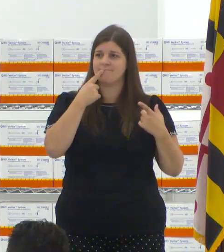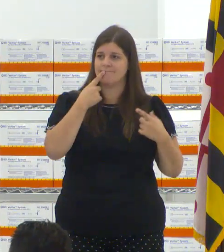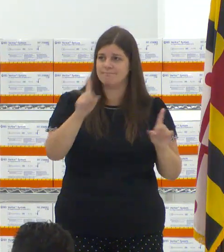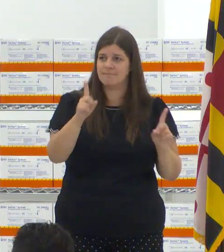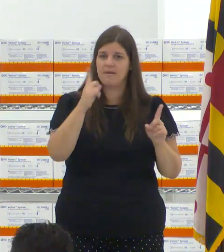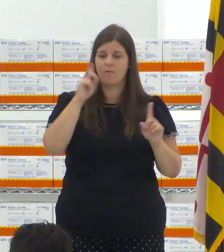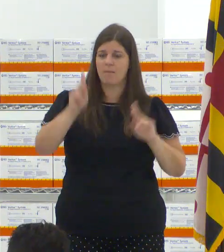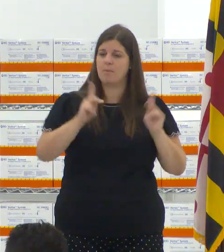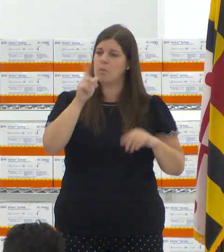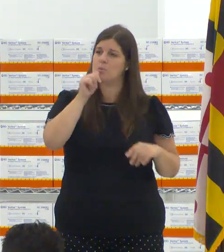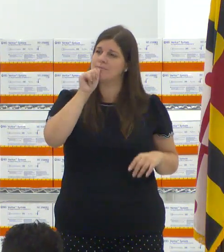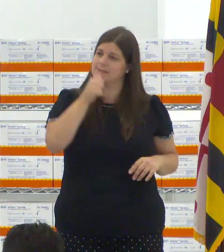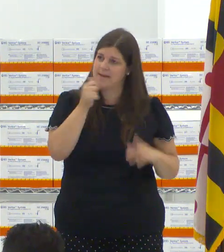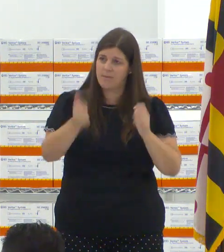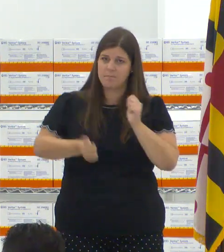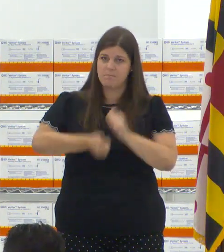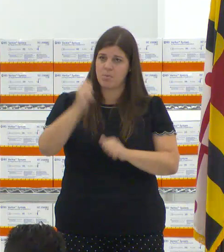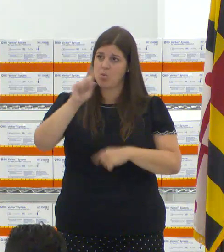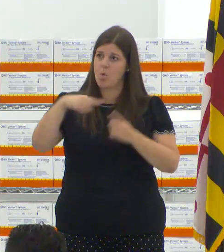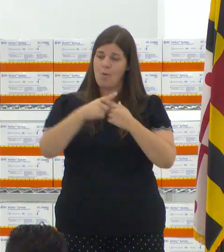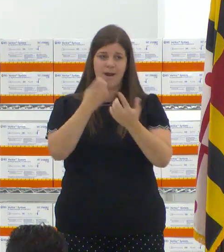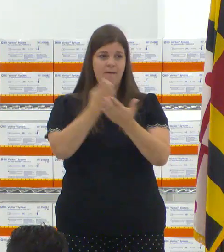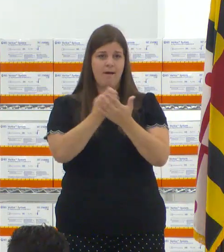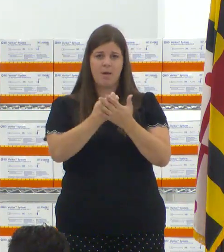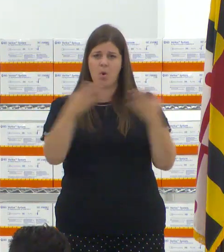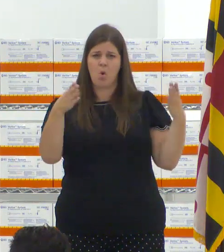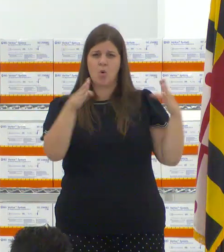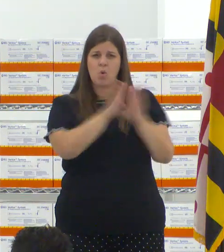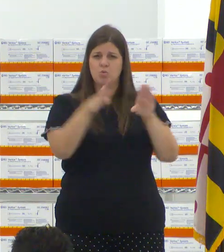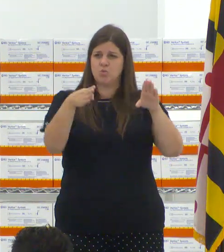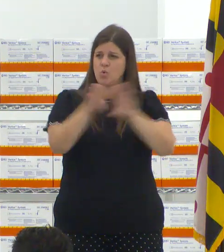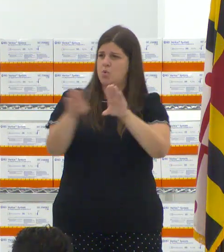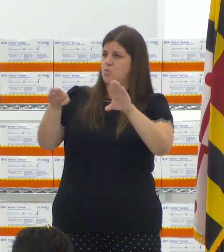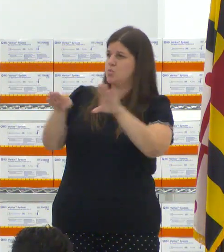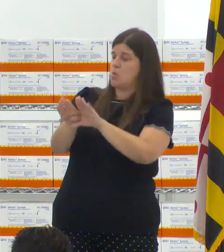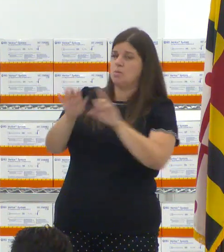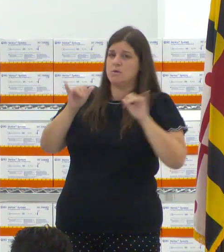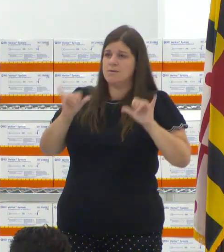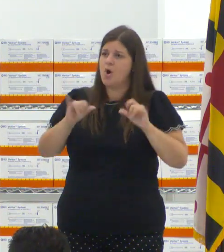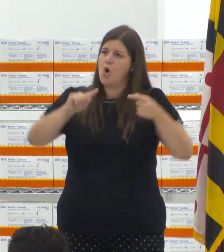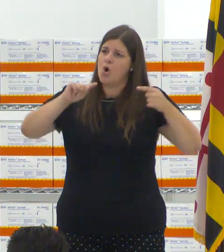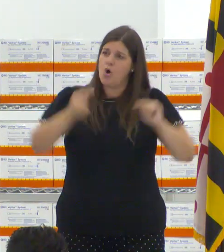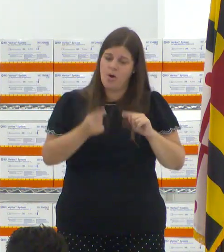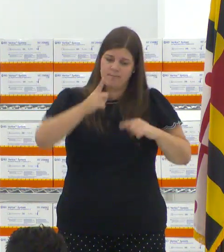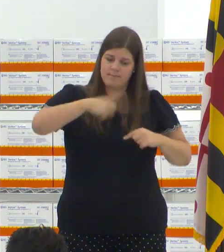here in Maryland and all around the nation. Thank you for your something we can manage and to support vulnerable communities leadership.